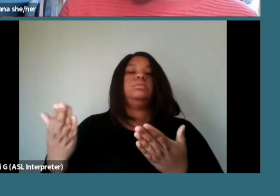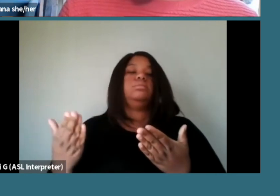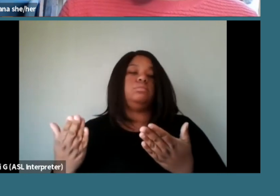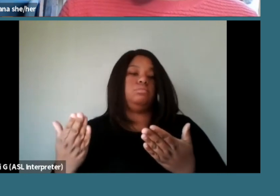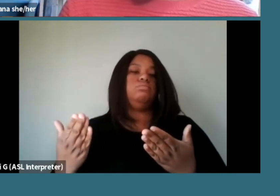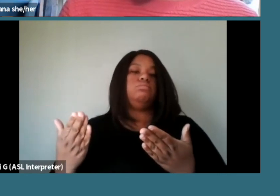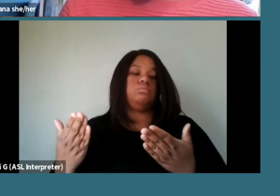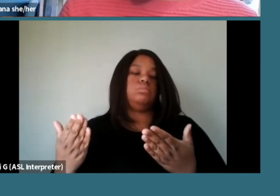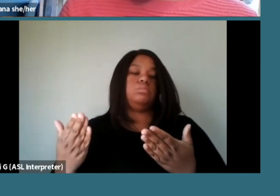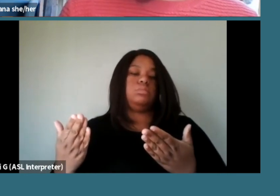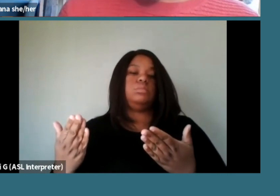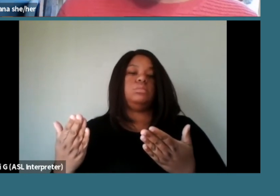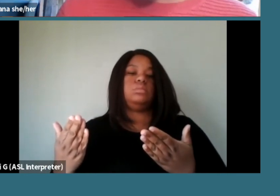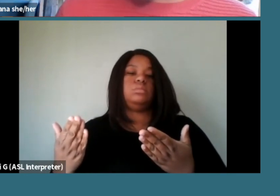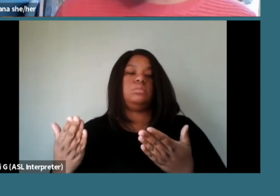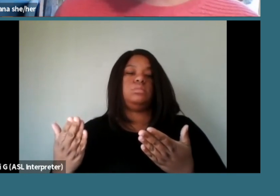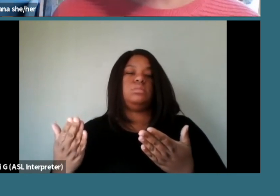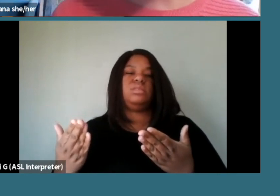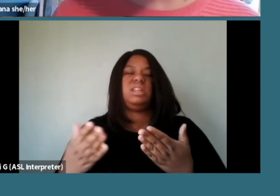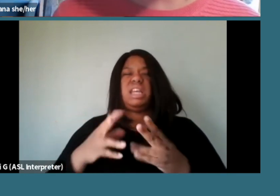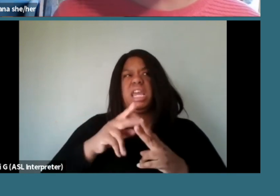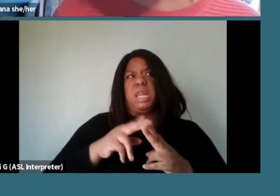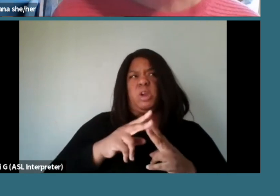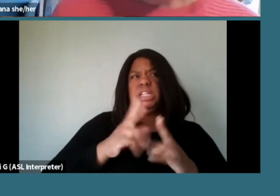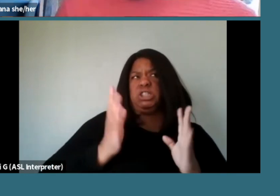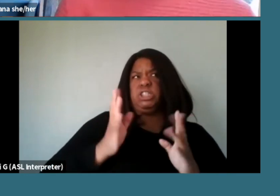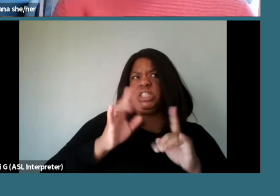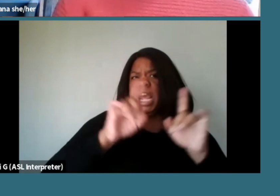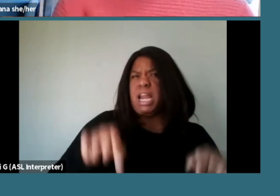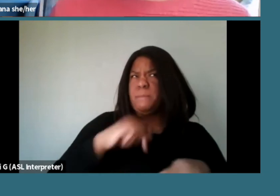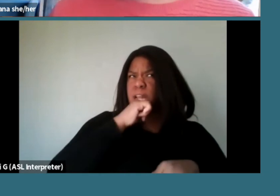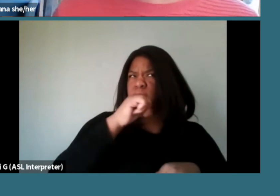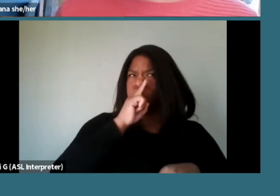I guess it's either in the chat, I'm not sure where it lay, but it does have our website for